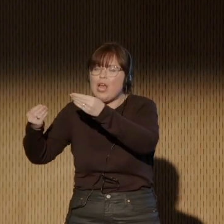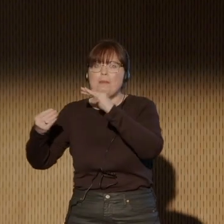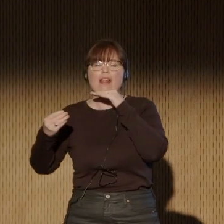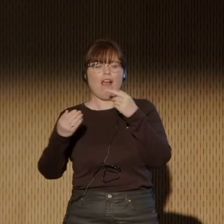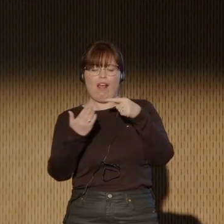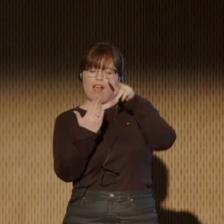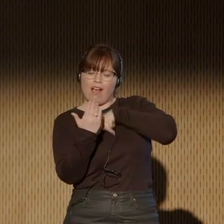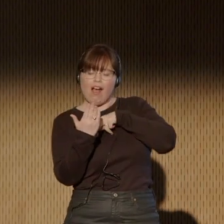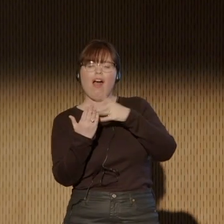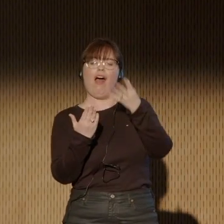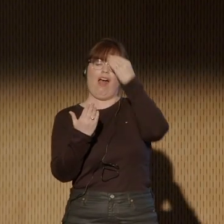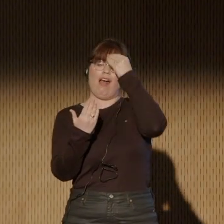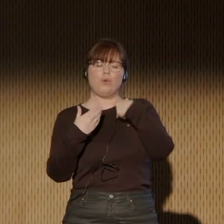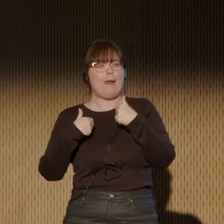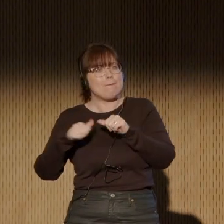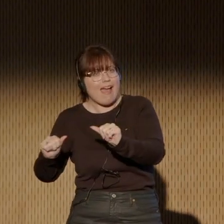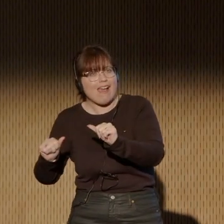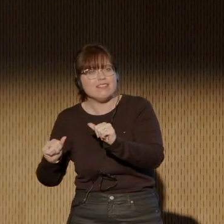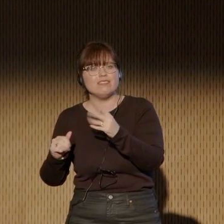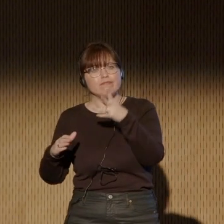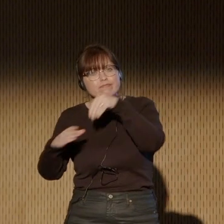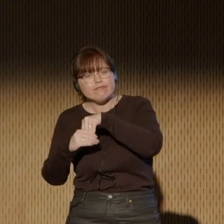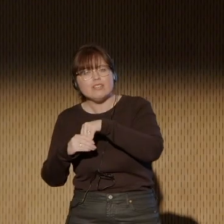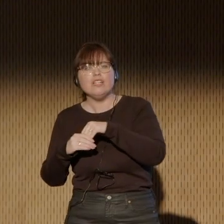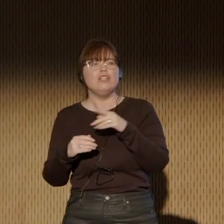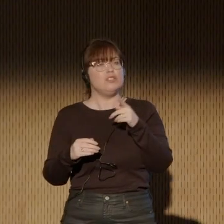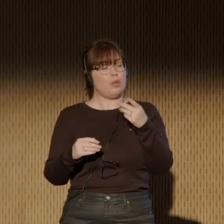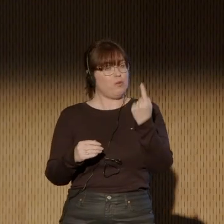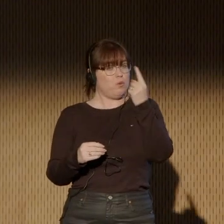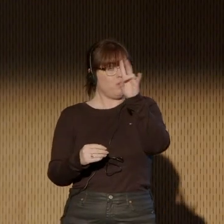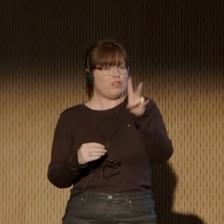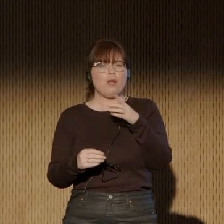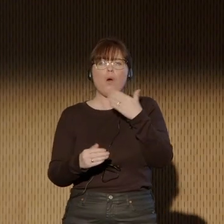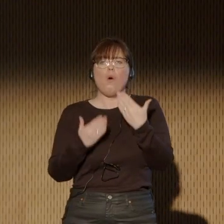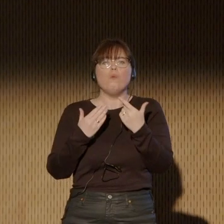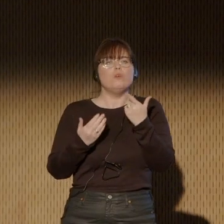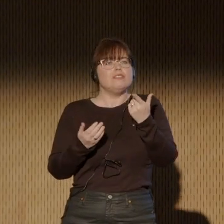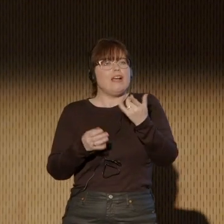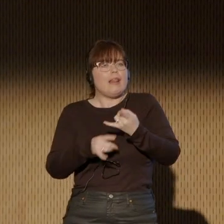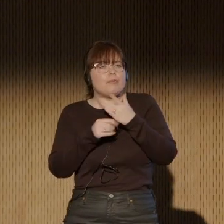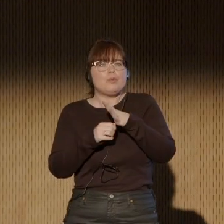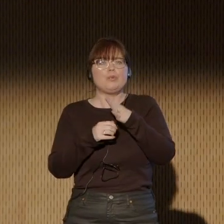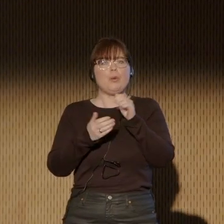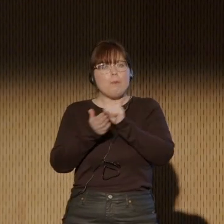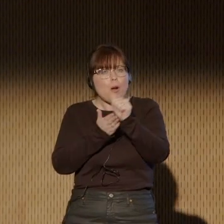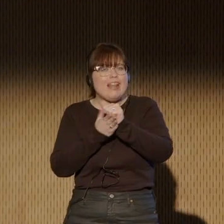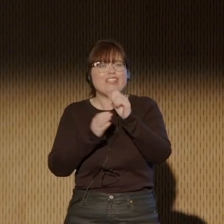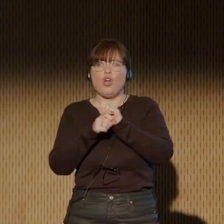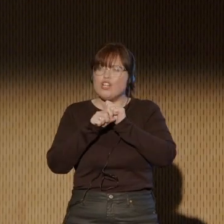what would facilitate you to conduct, disseminate and/or publish research in the area of UDL.